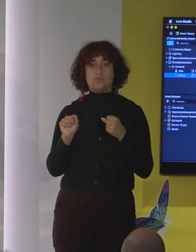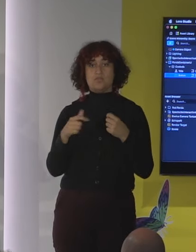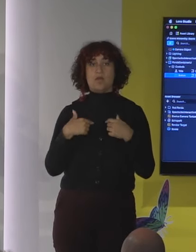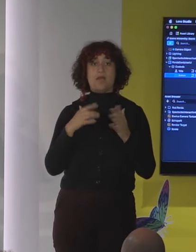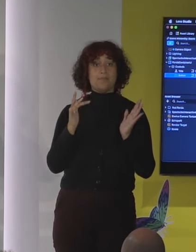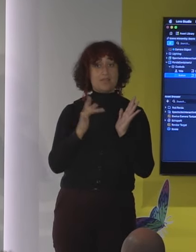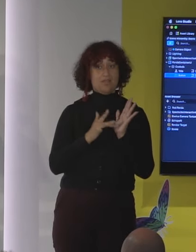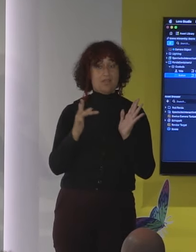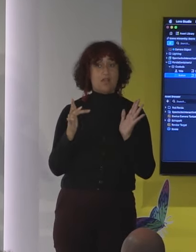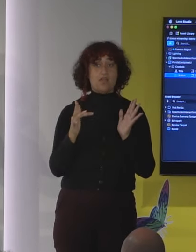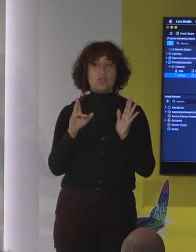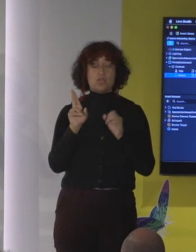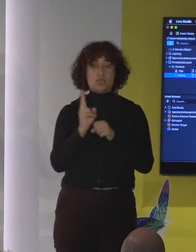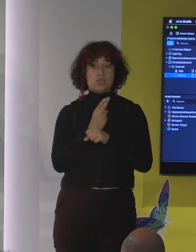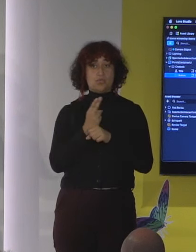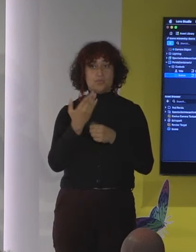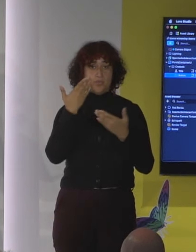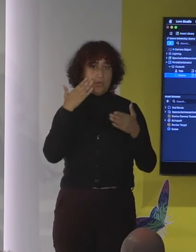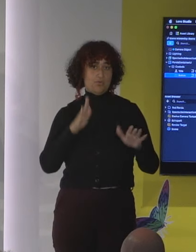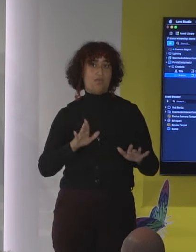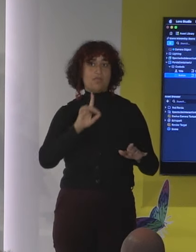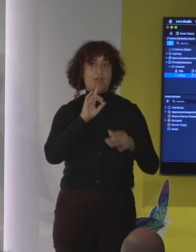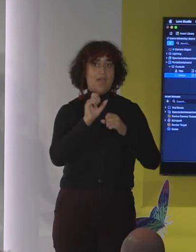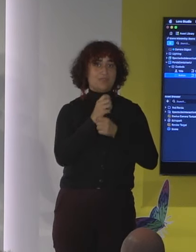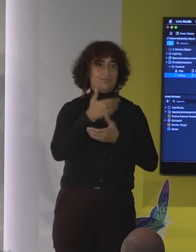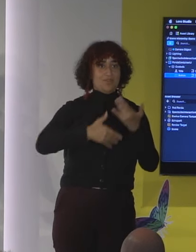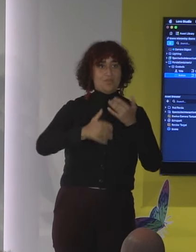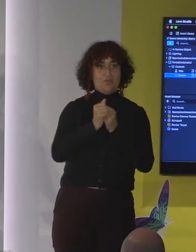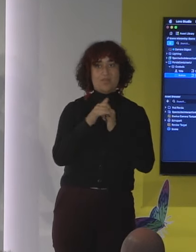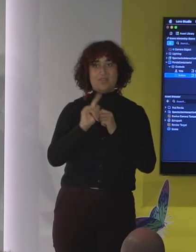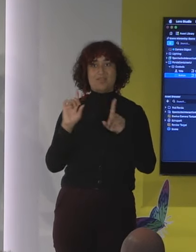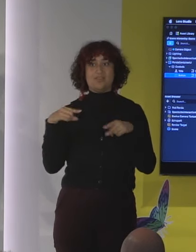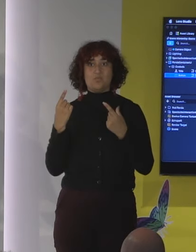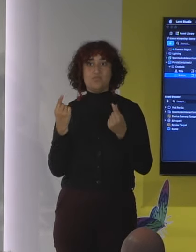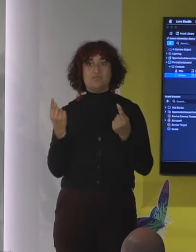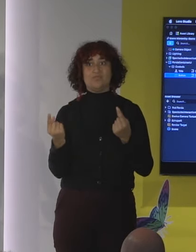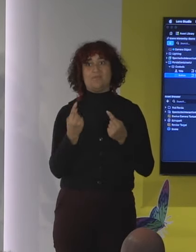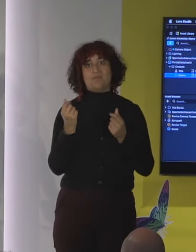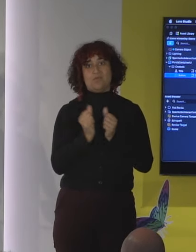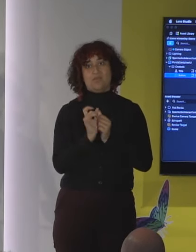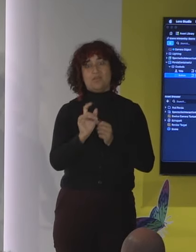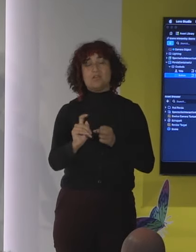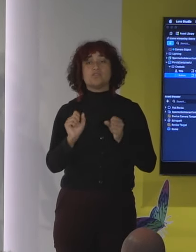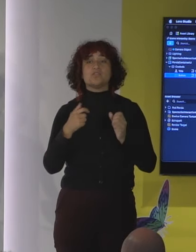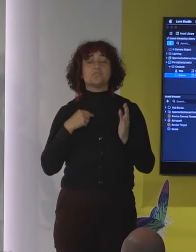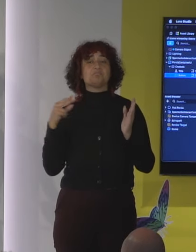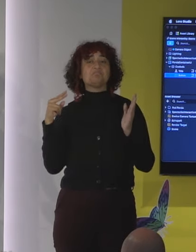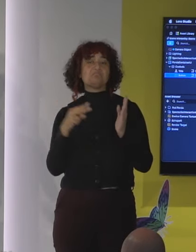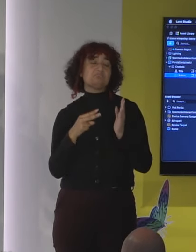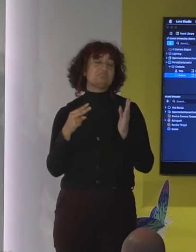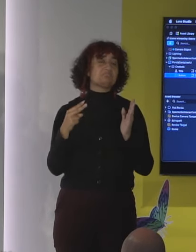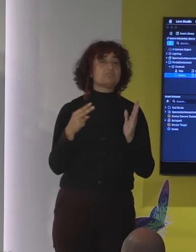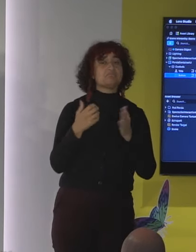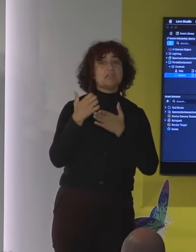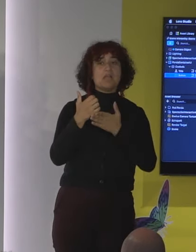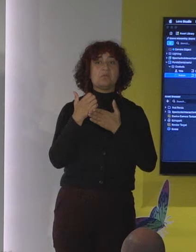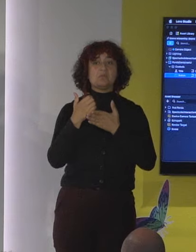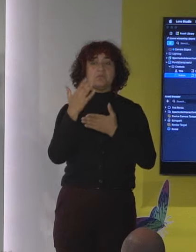The user won't know that they're actually interacting with it until we do something here. So, let's take a look at some of the helper components in SIK.